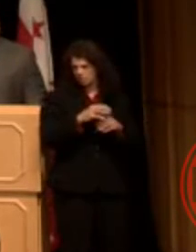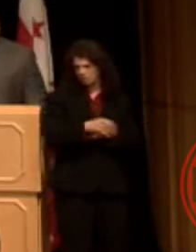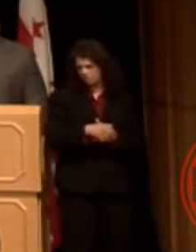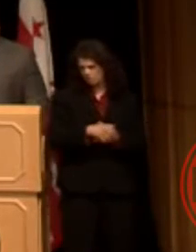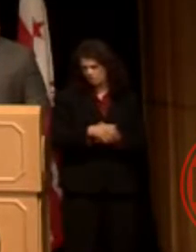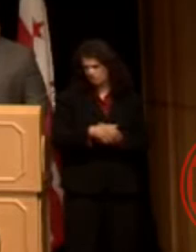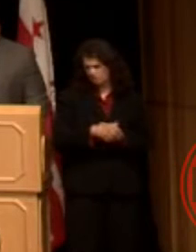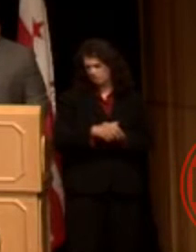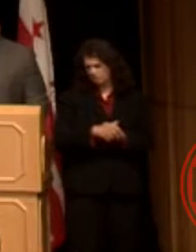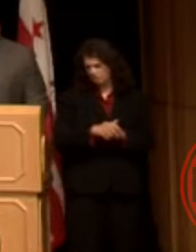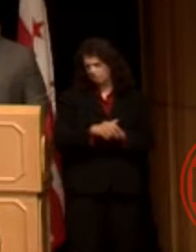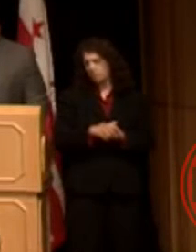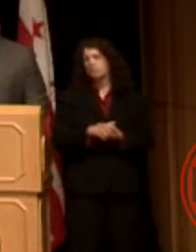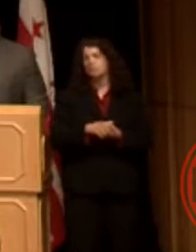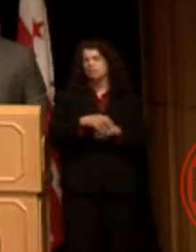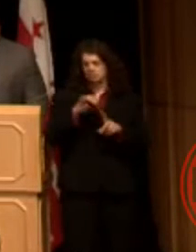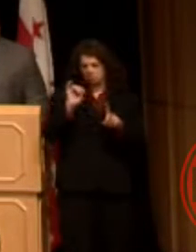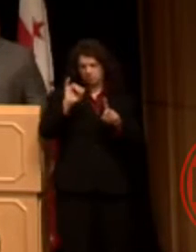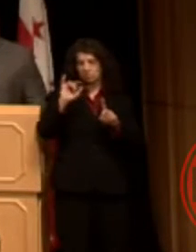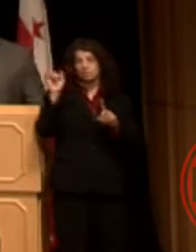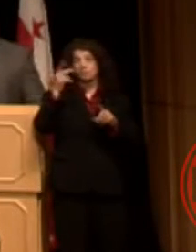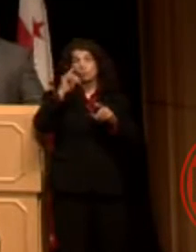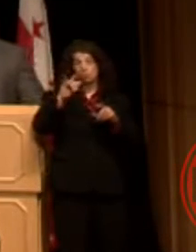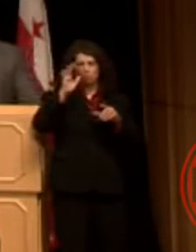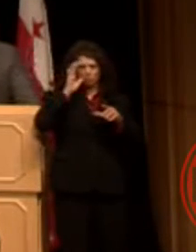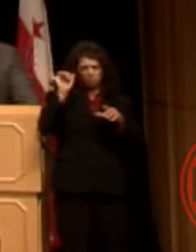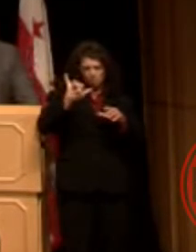OTHER IMPROVEMENTS INCLUDE SPECTATOR SEATING, SITE